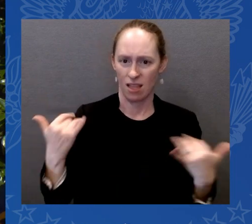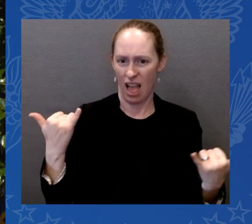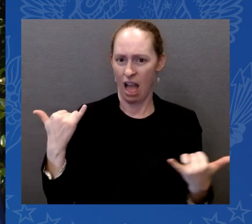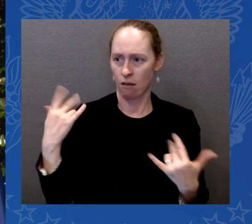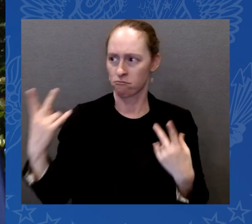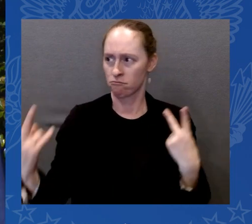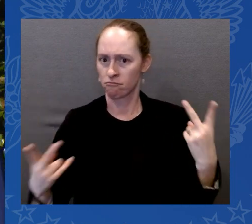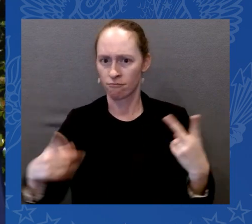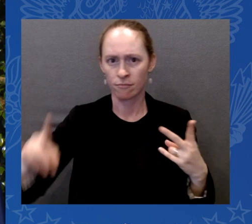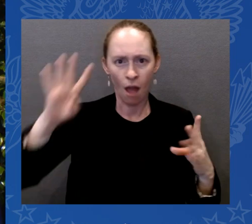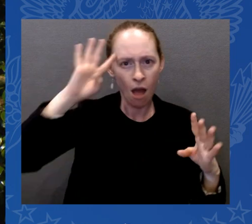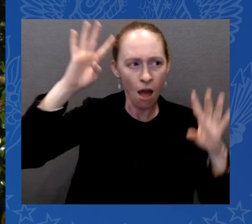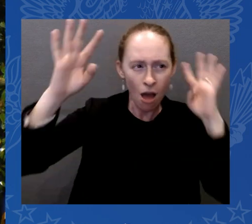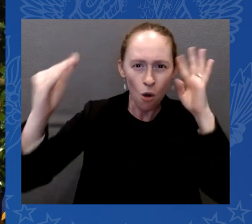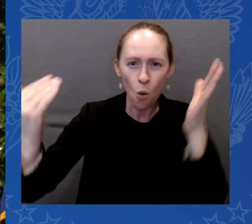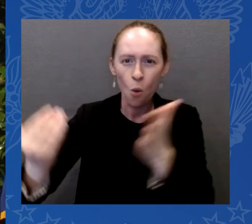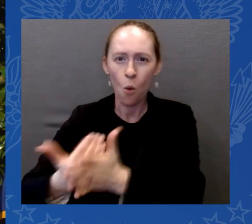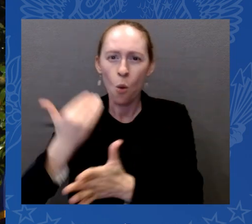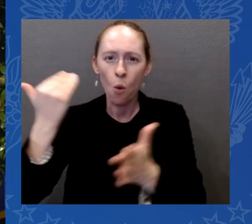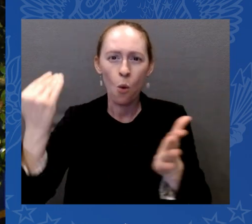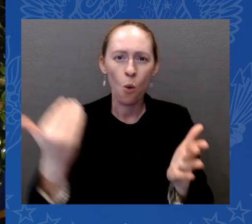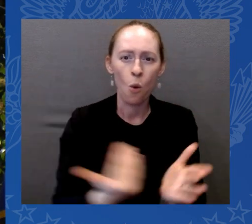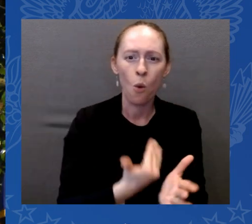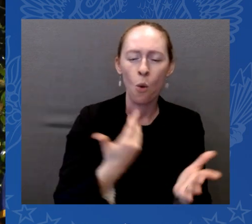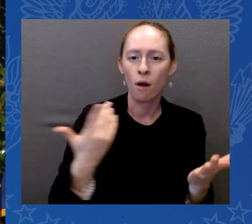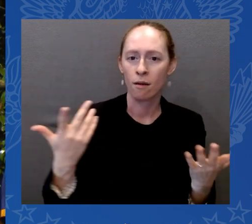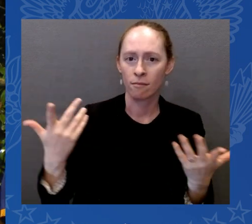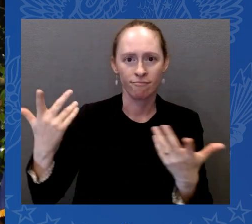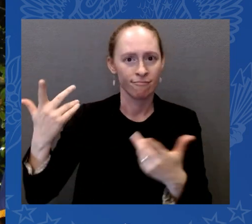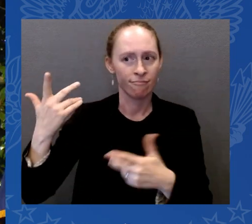we're going have 500,000 electric charging stations